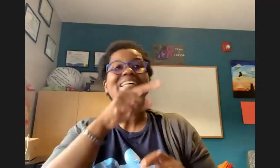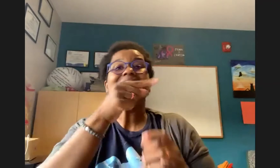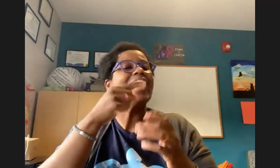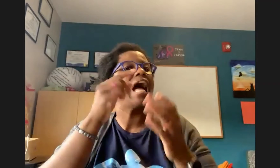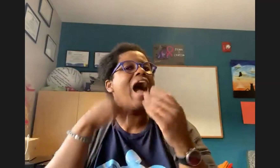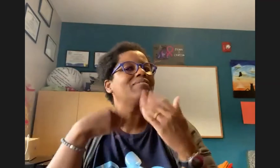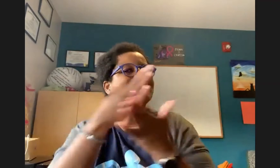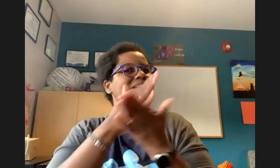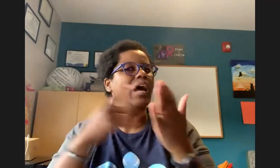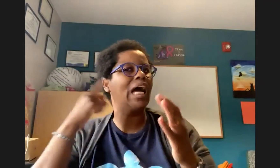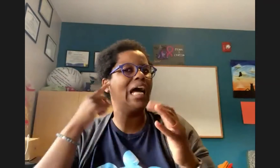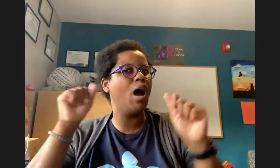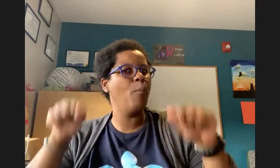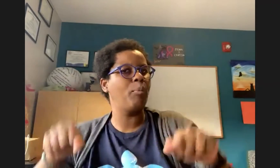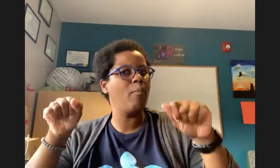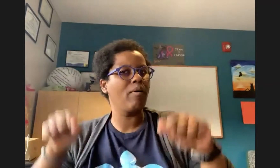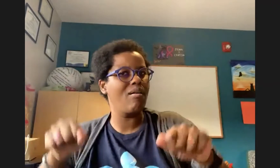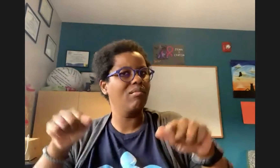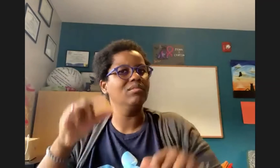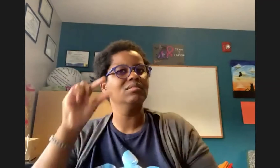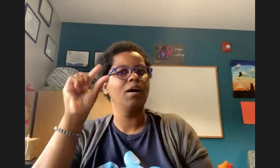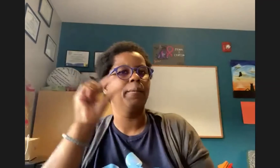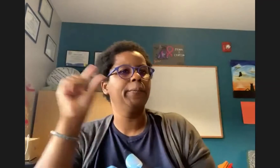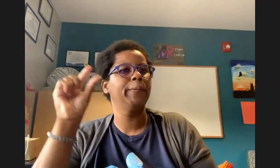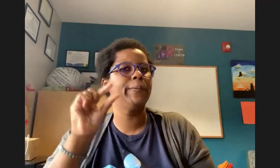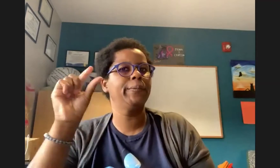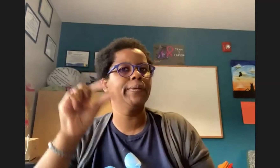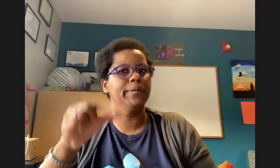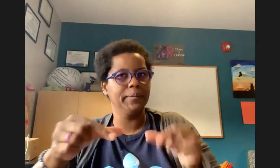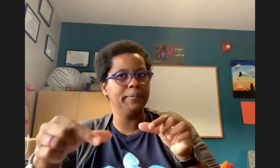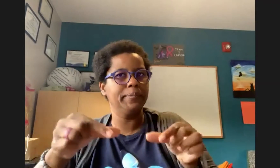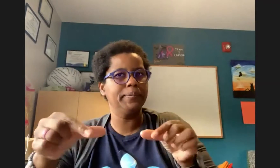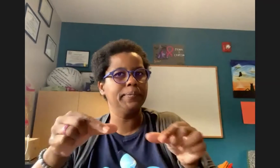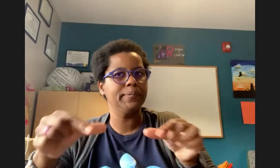and if I used the googly eyes they could feel those.